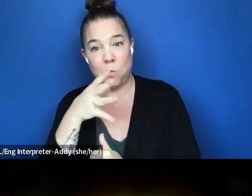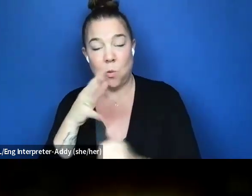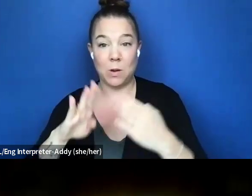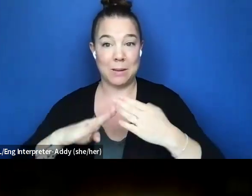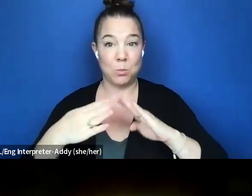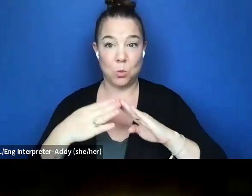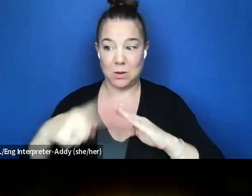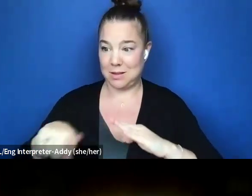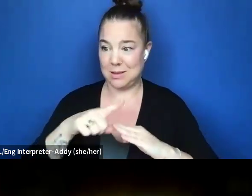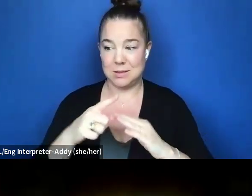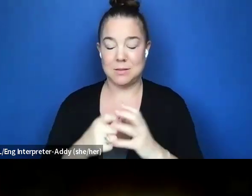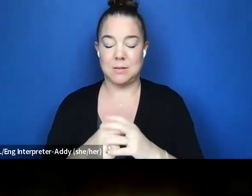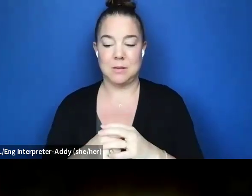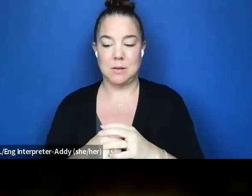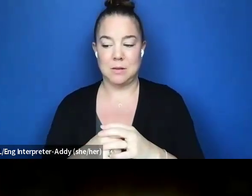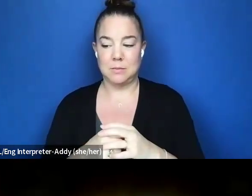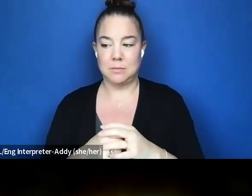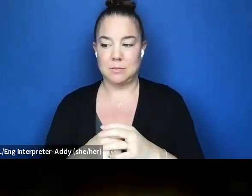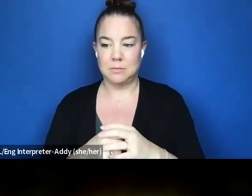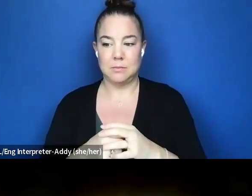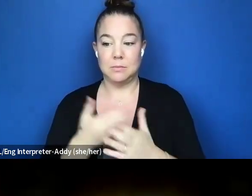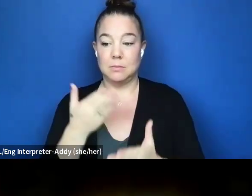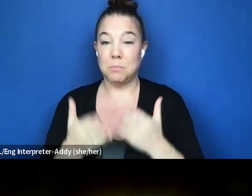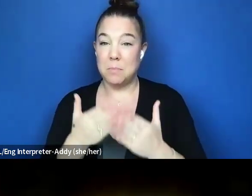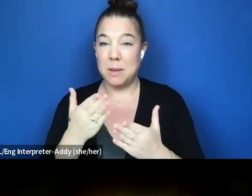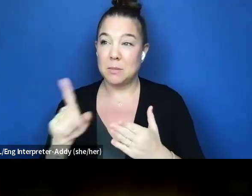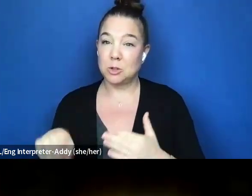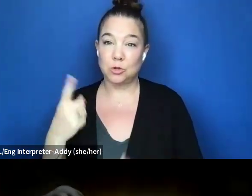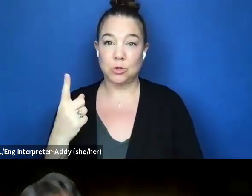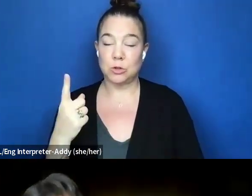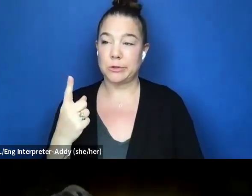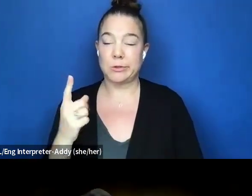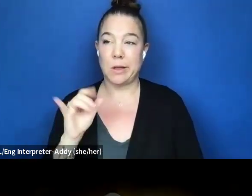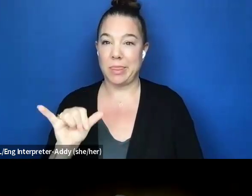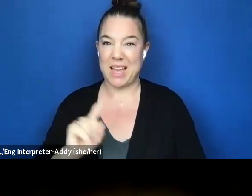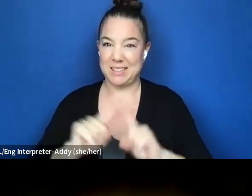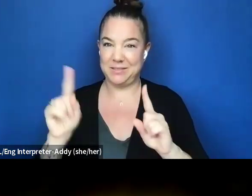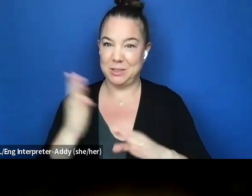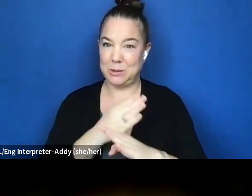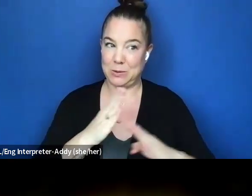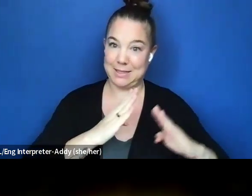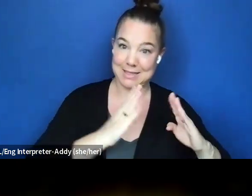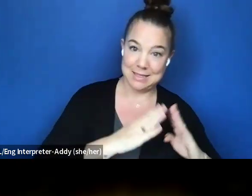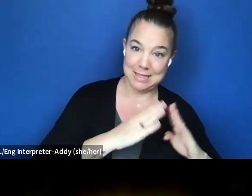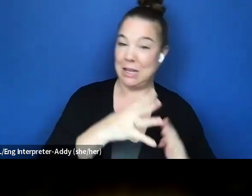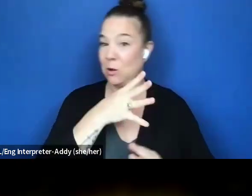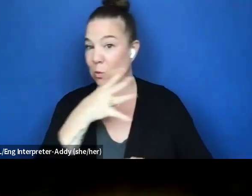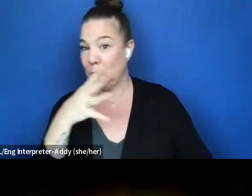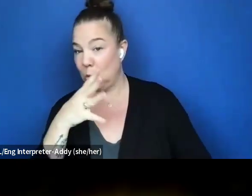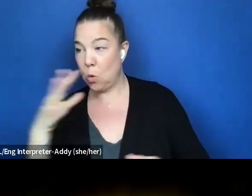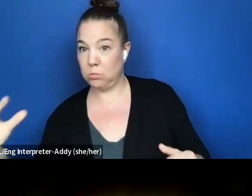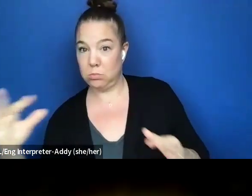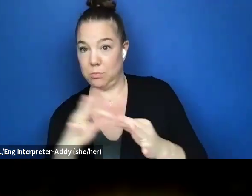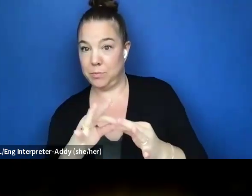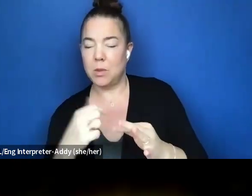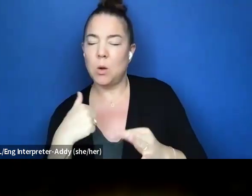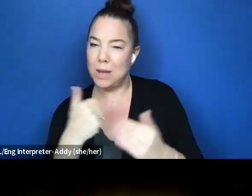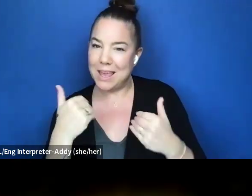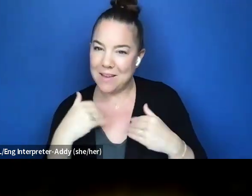Elissa w/ APRIL: You know. Maybe even if it's just bridging the divide. That, you know, we we have more in common than we don't